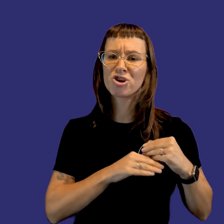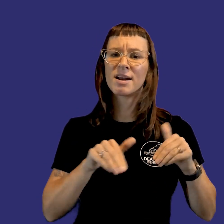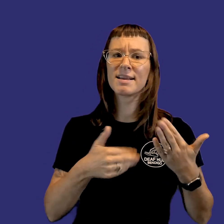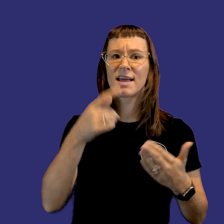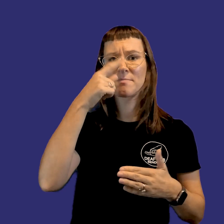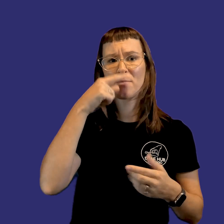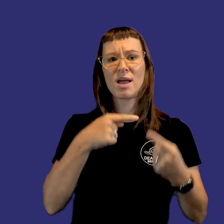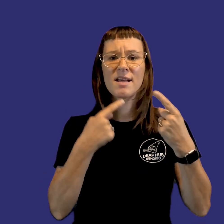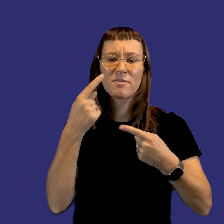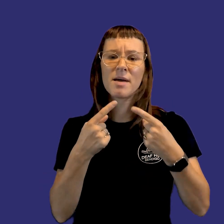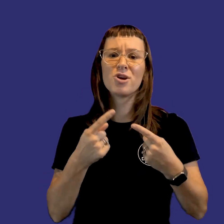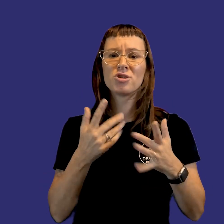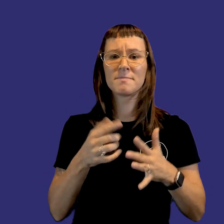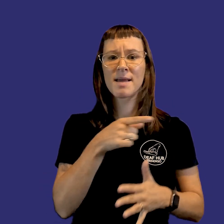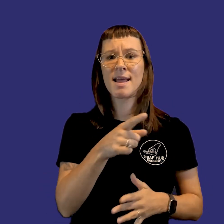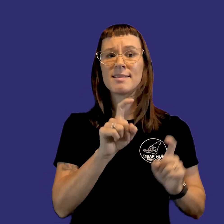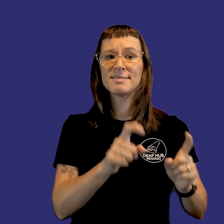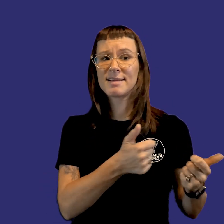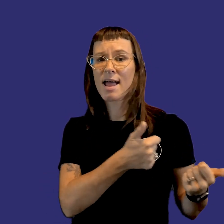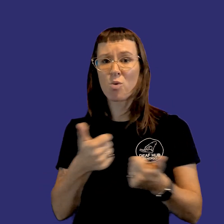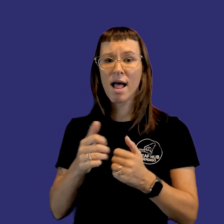improve their quality of life and navigate Healthcare Services.